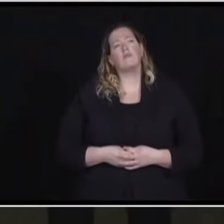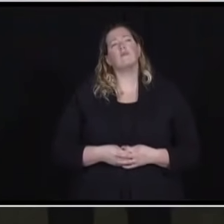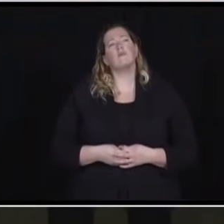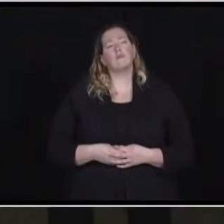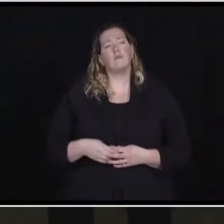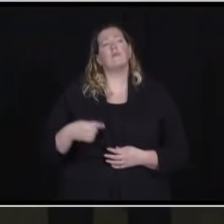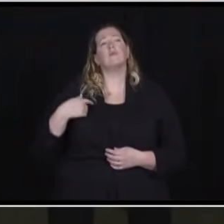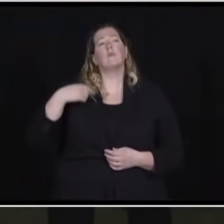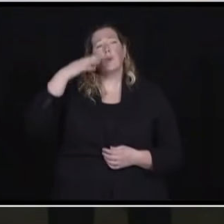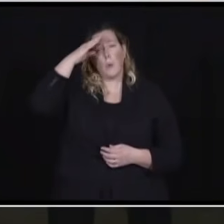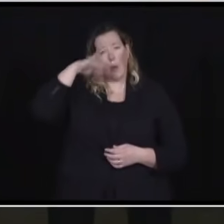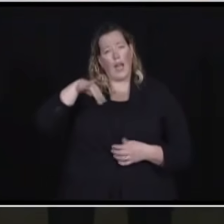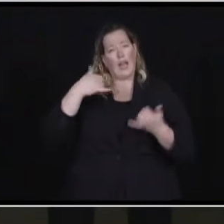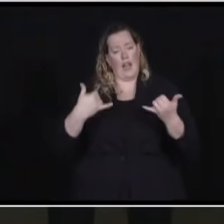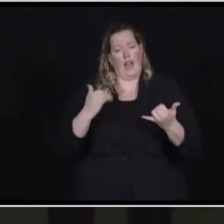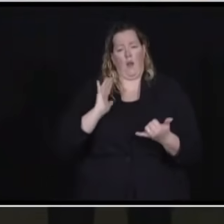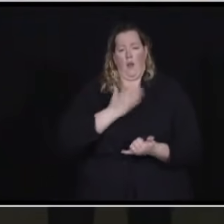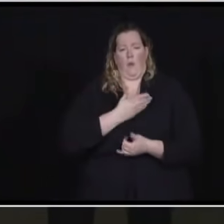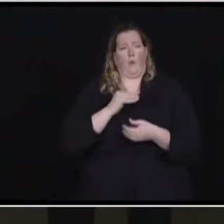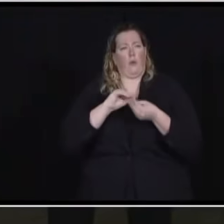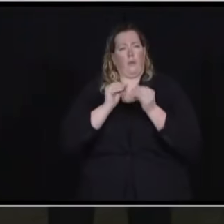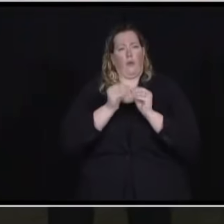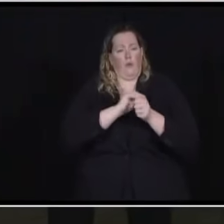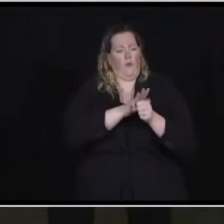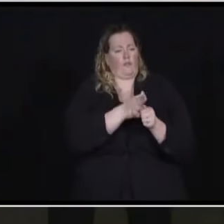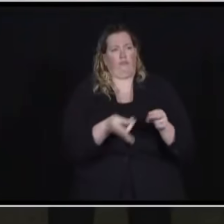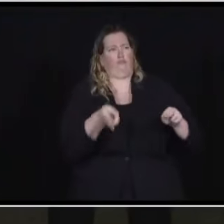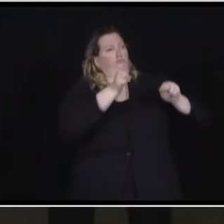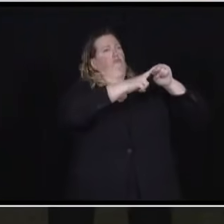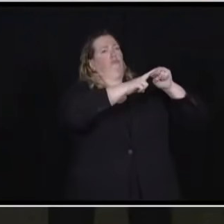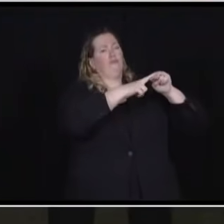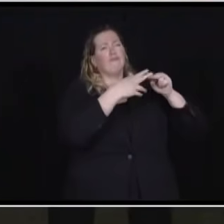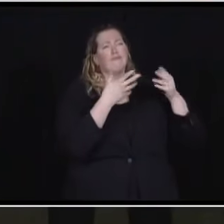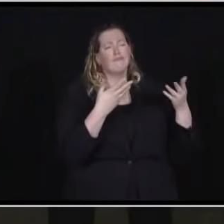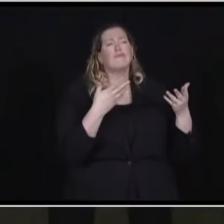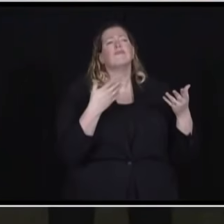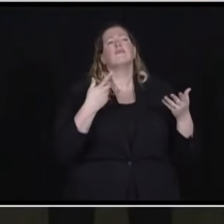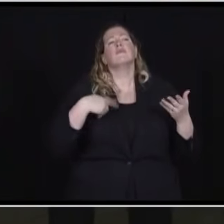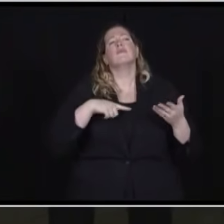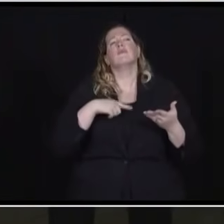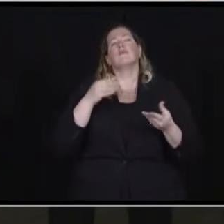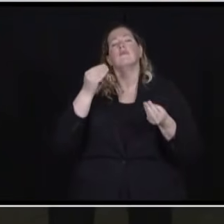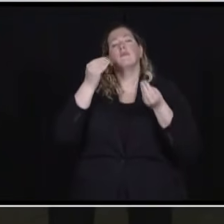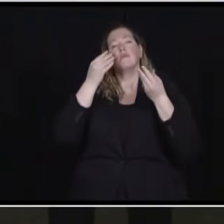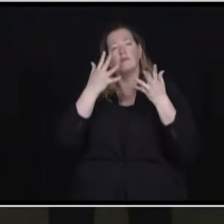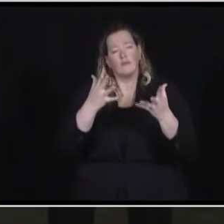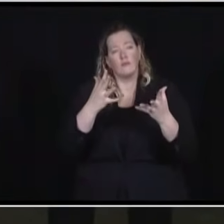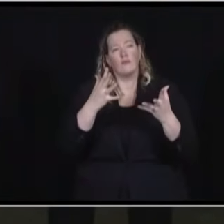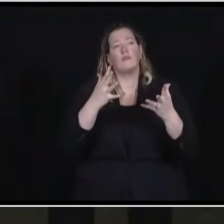We do recognize the numbers have jumped up there, but we have said set record testing numbers again and it